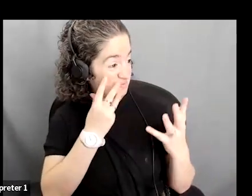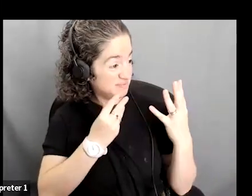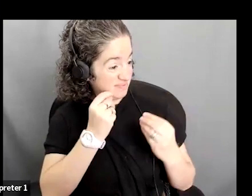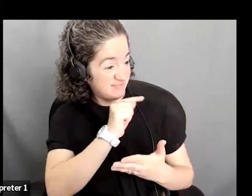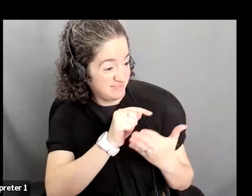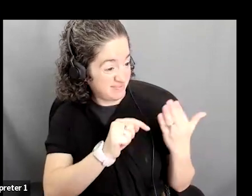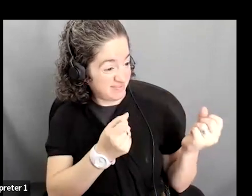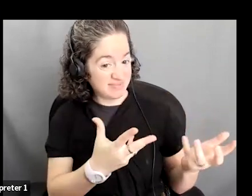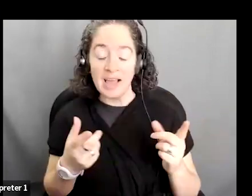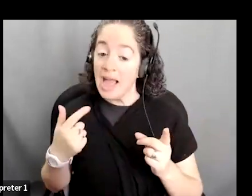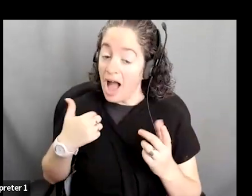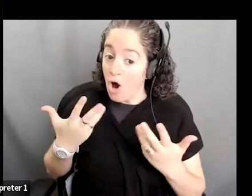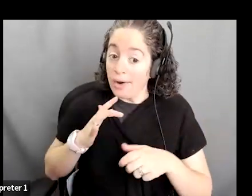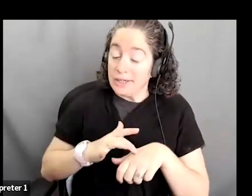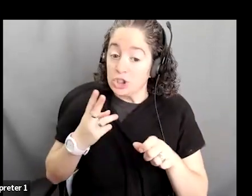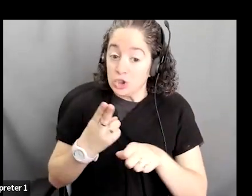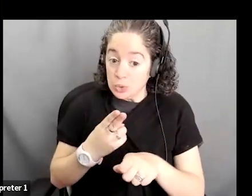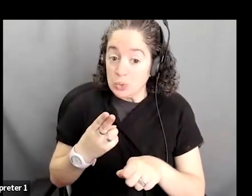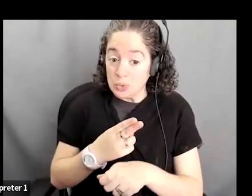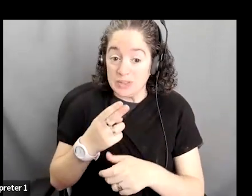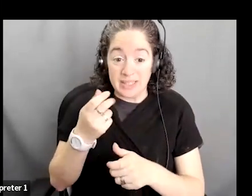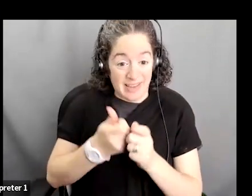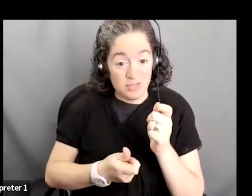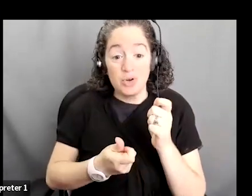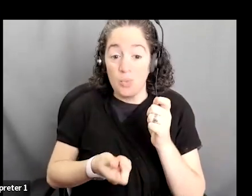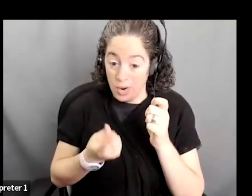I have used in the past every single plugin here.